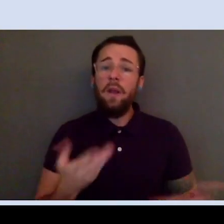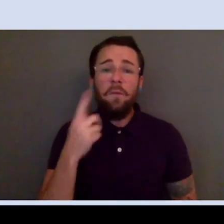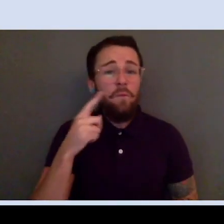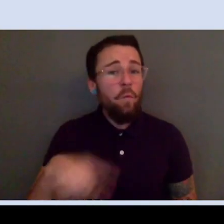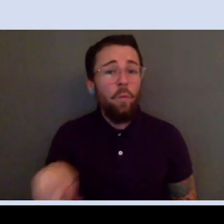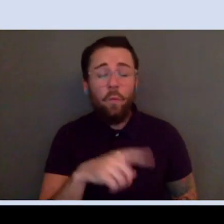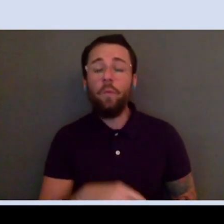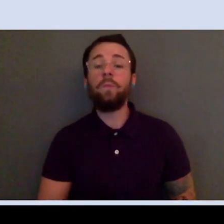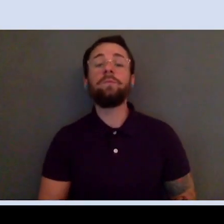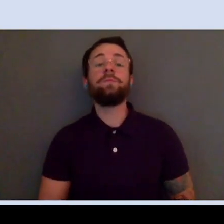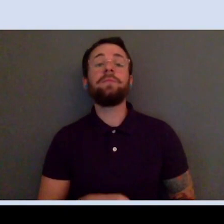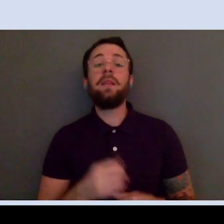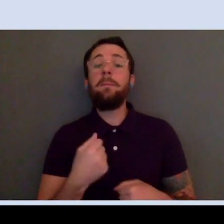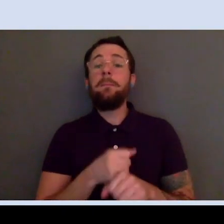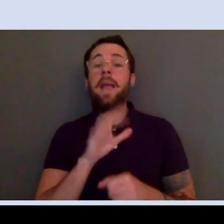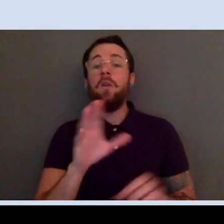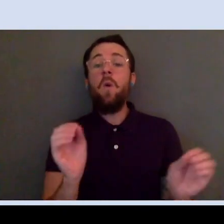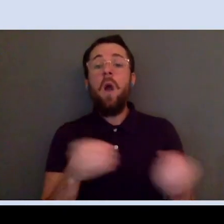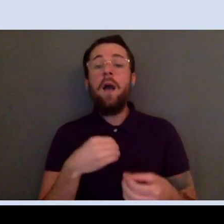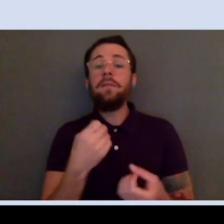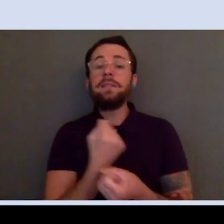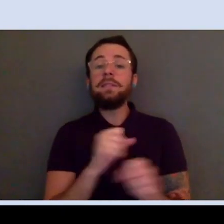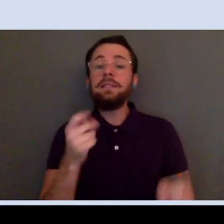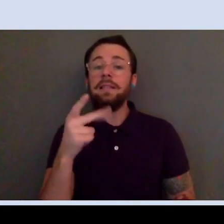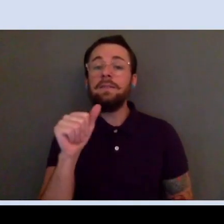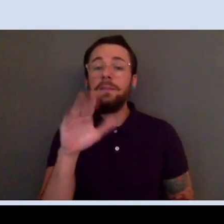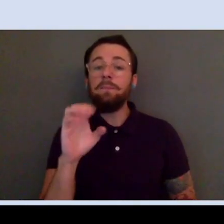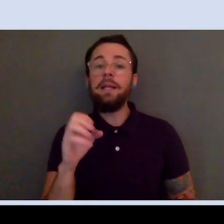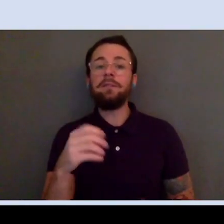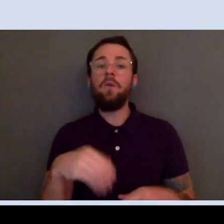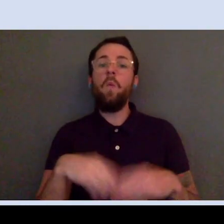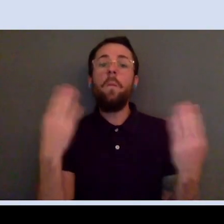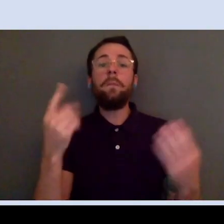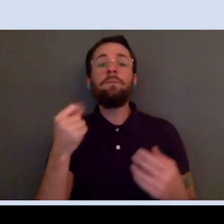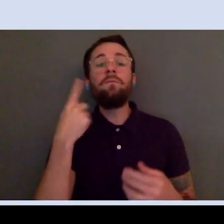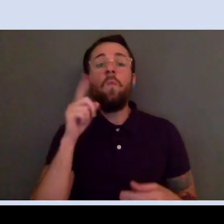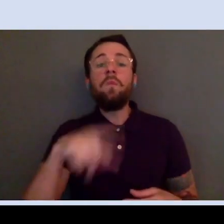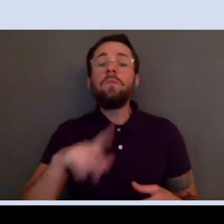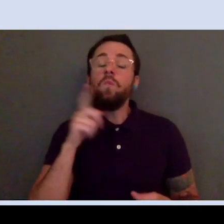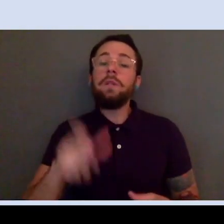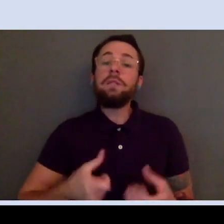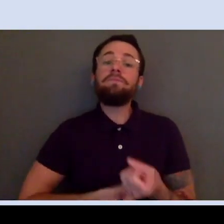We are obviously always looking to support our students in response to their questions.